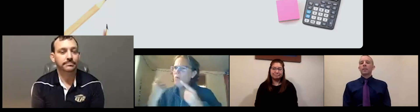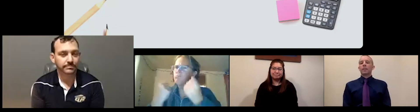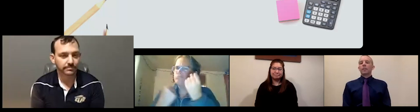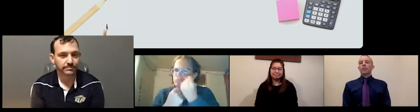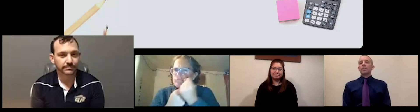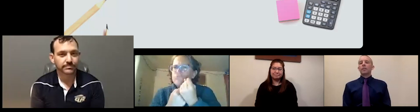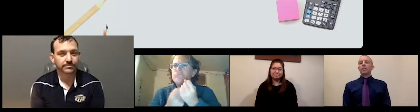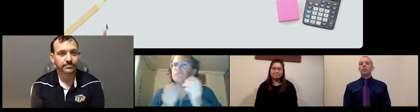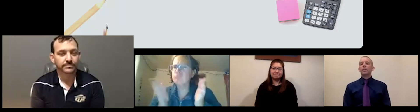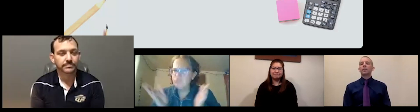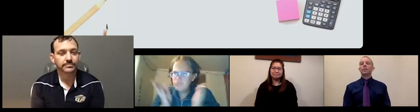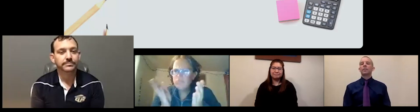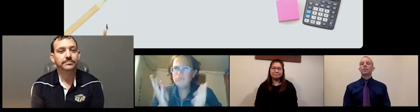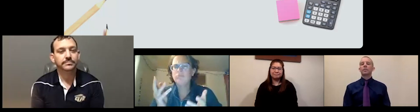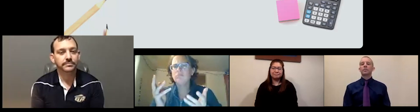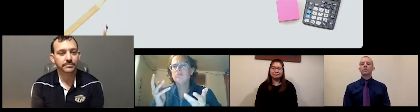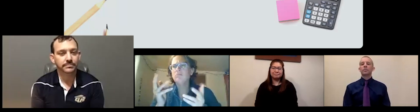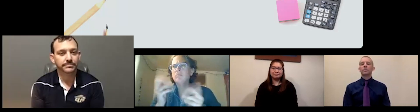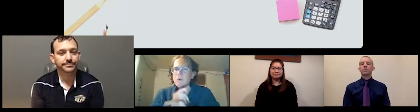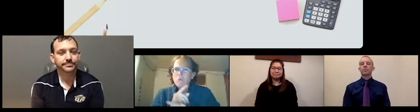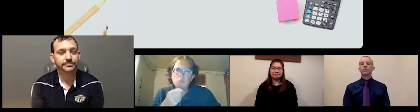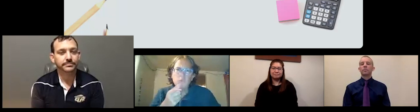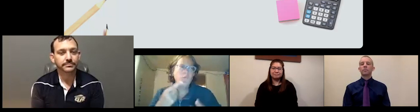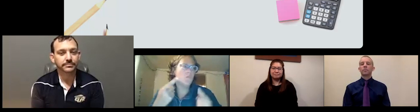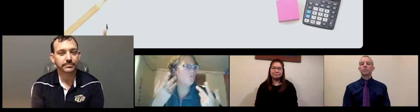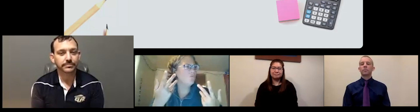but they always supported me and encouraged me.